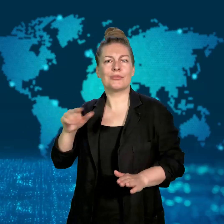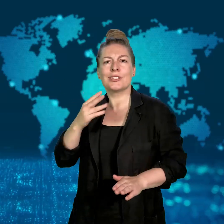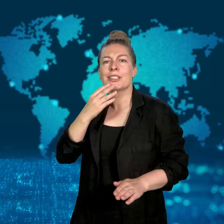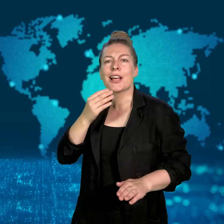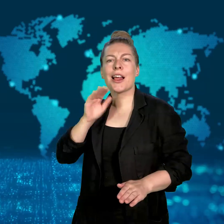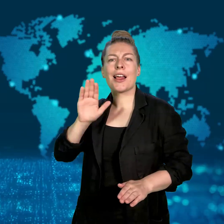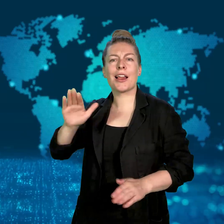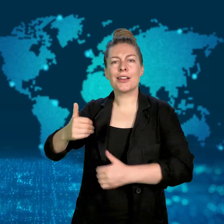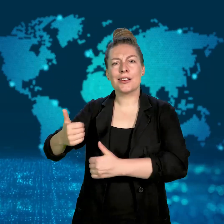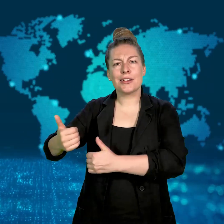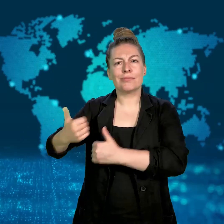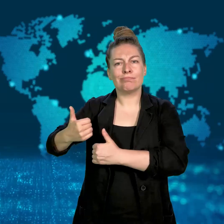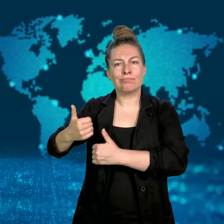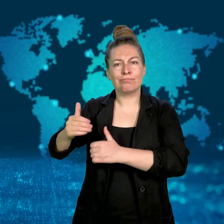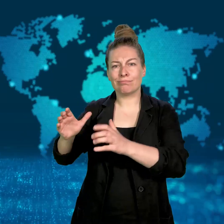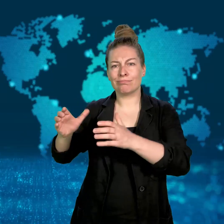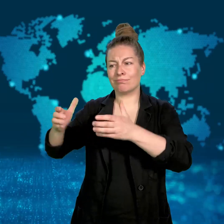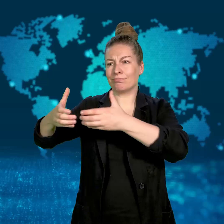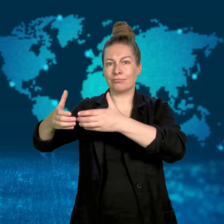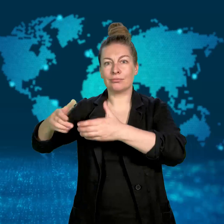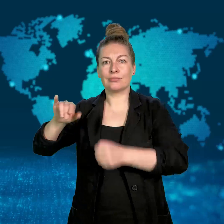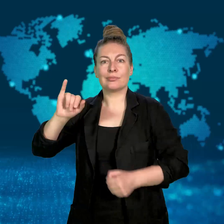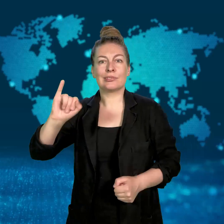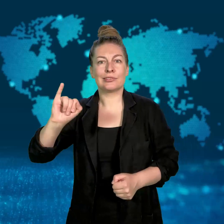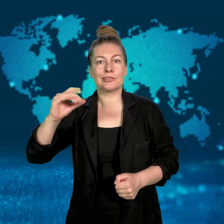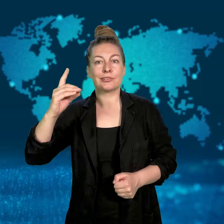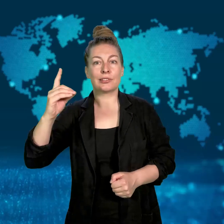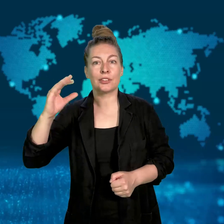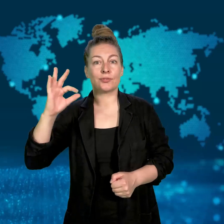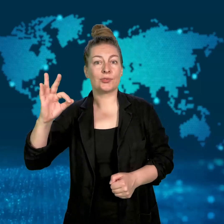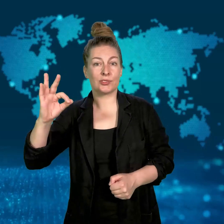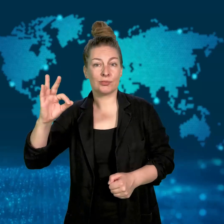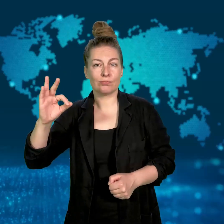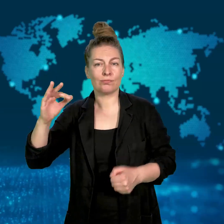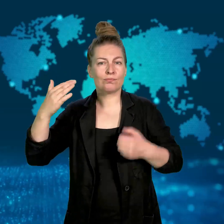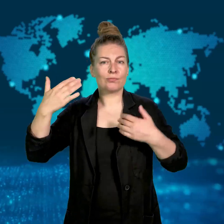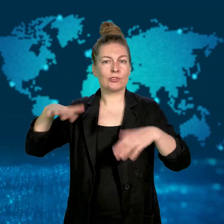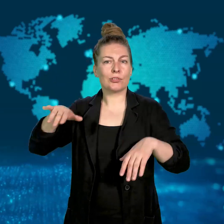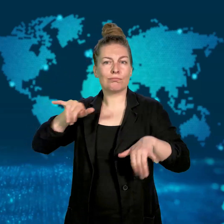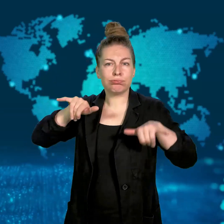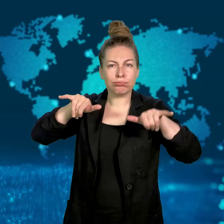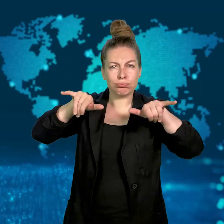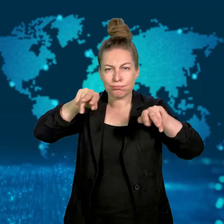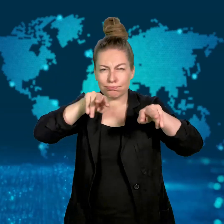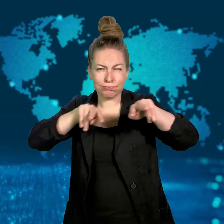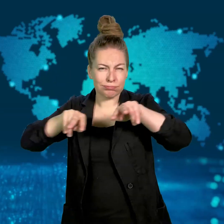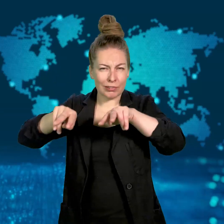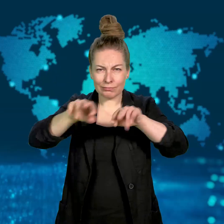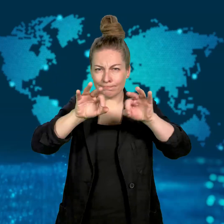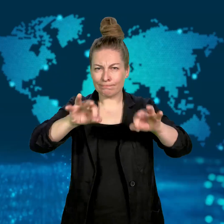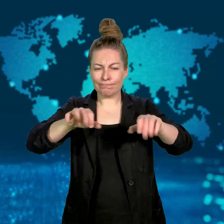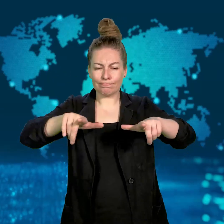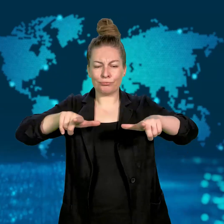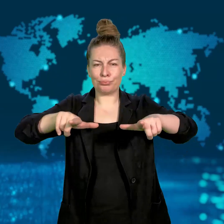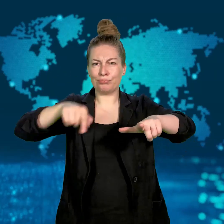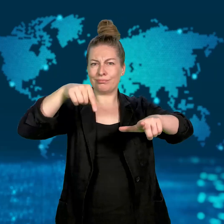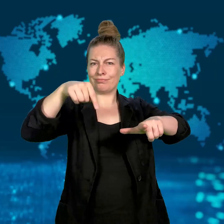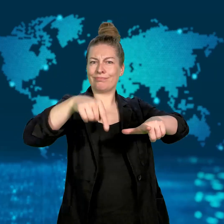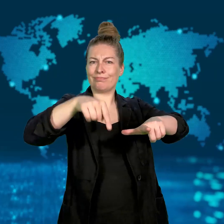On Sunday, the Israeli Defense Forces (IDF) targeted